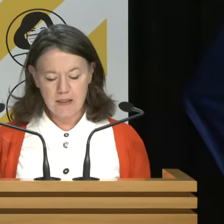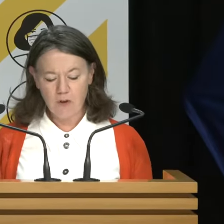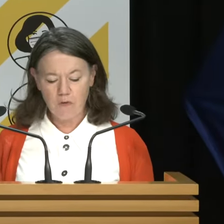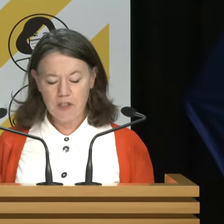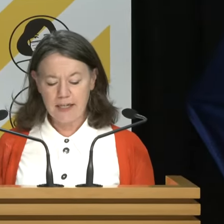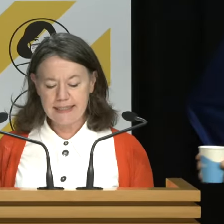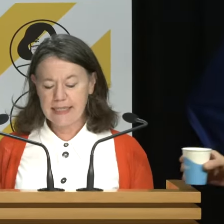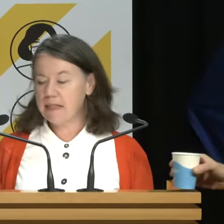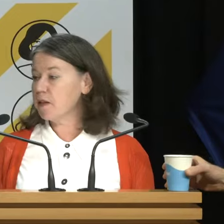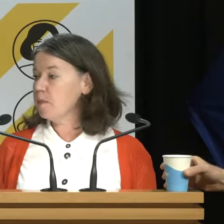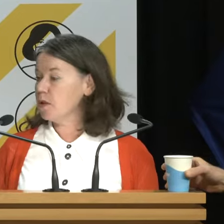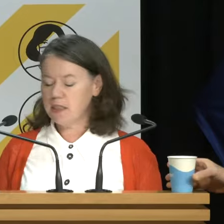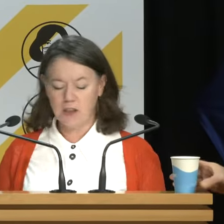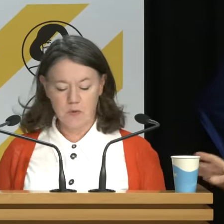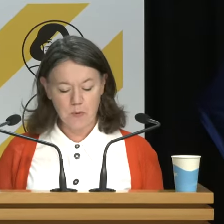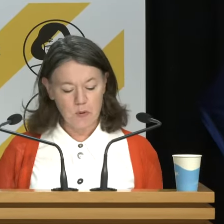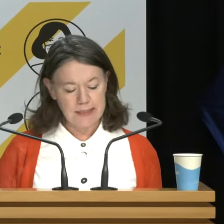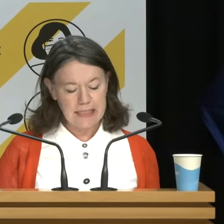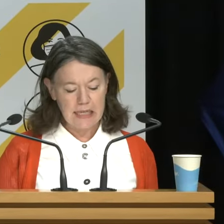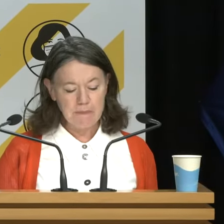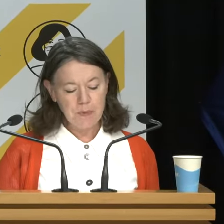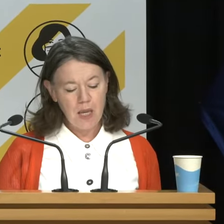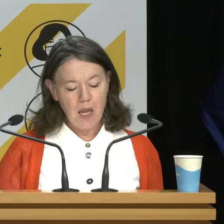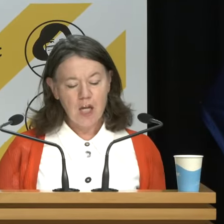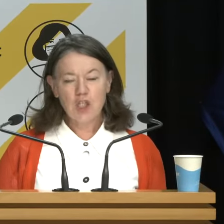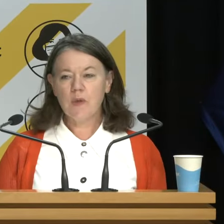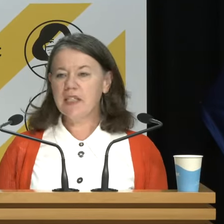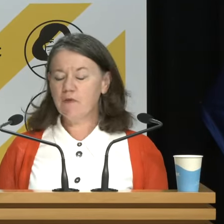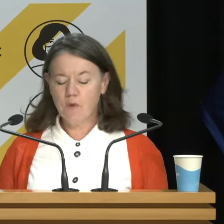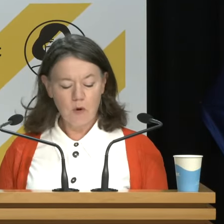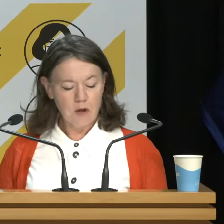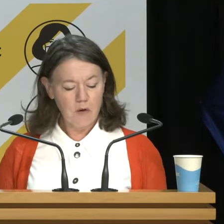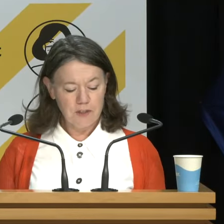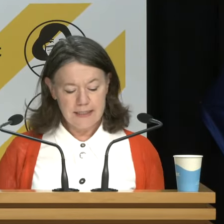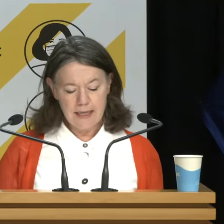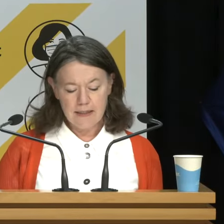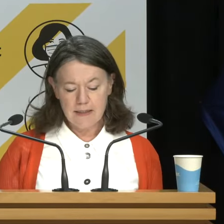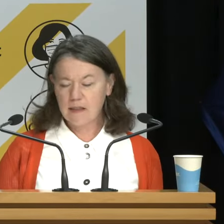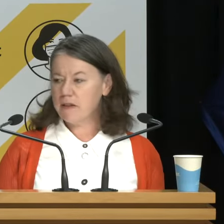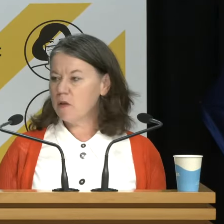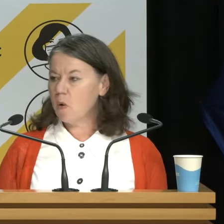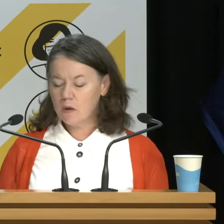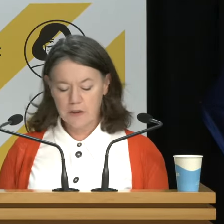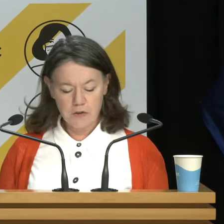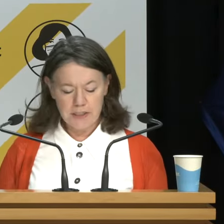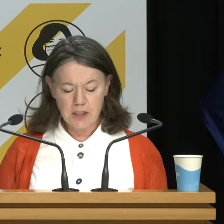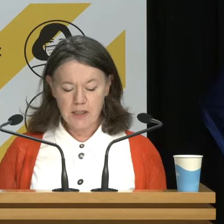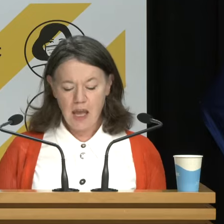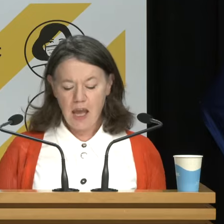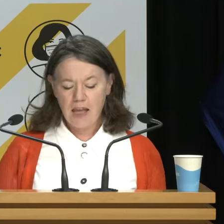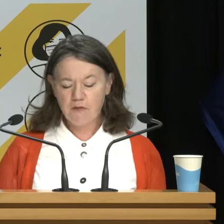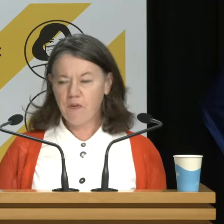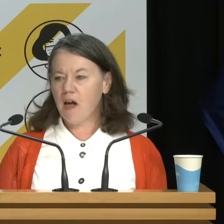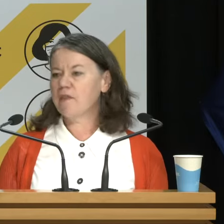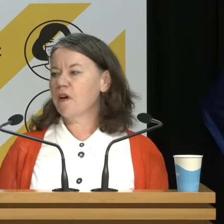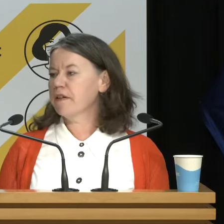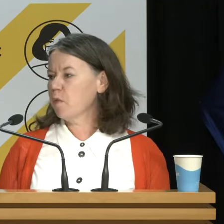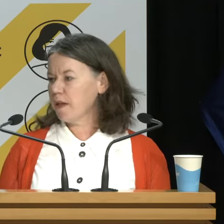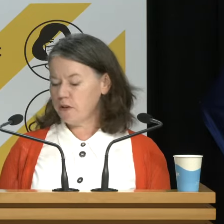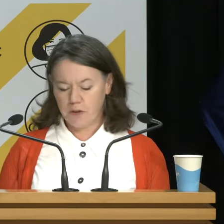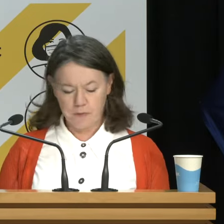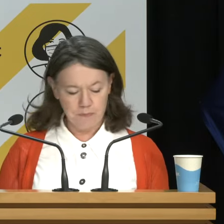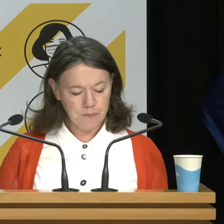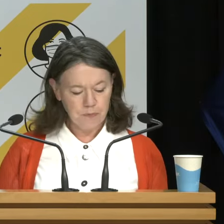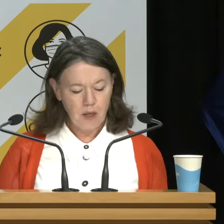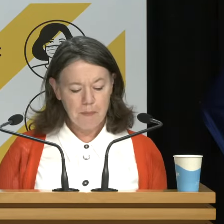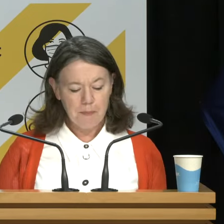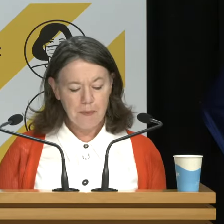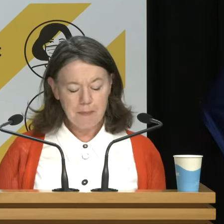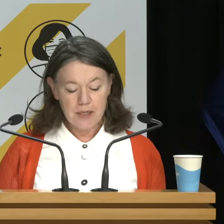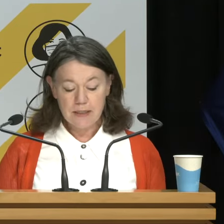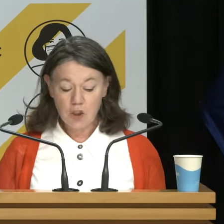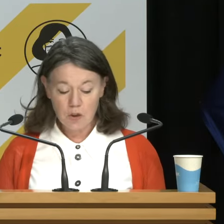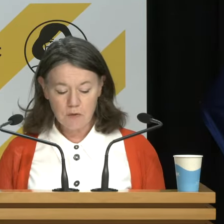to you to Google.